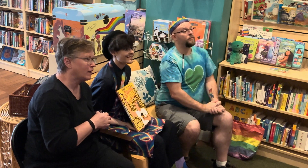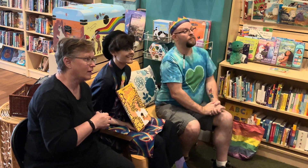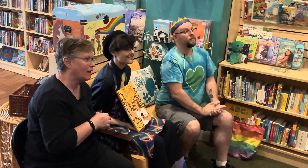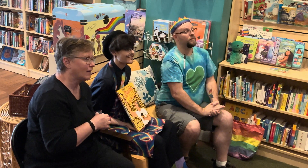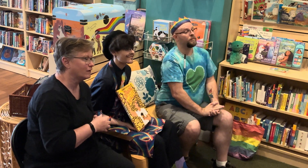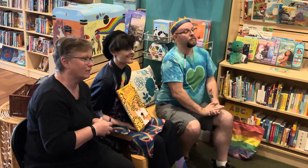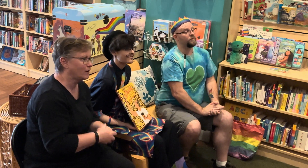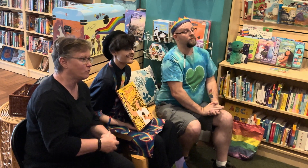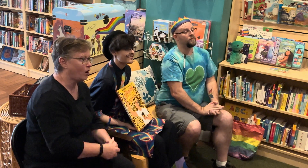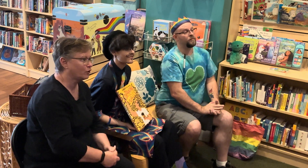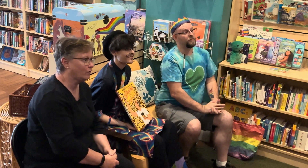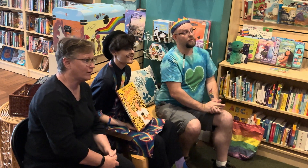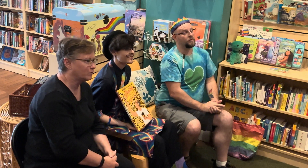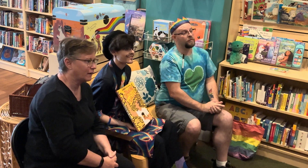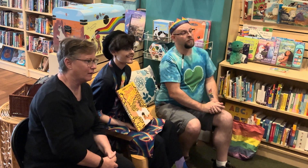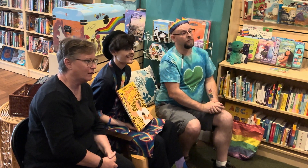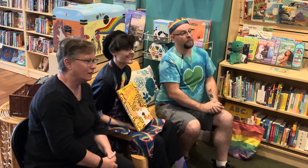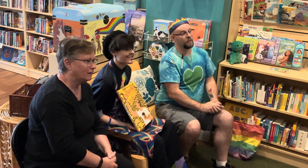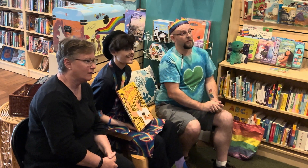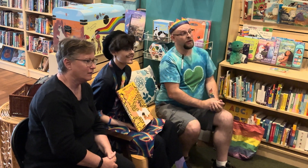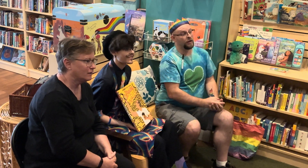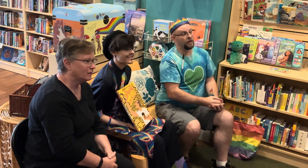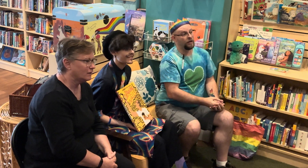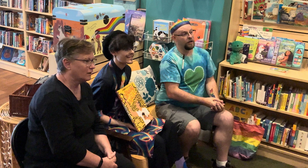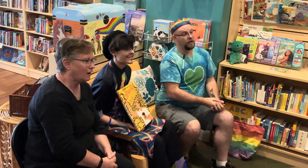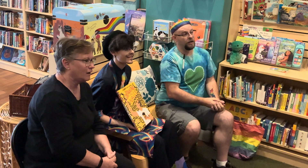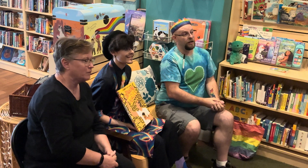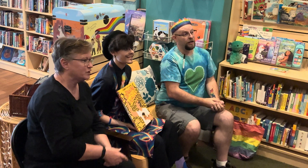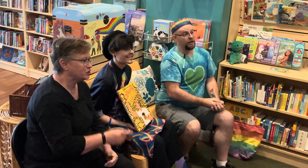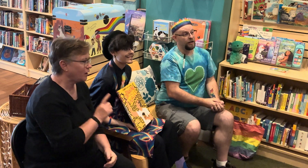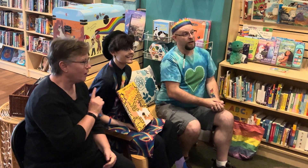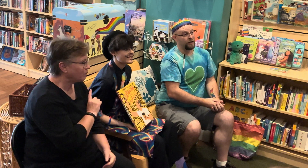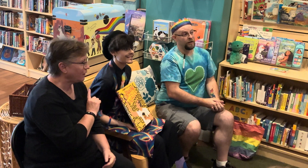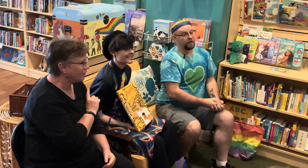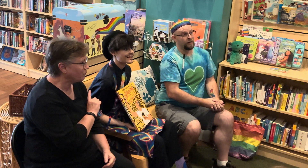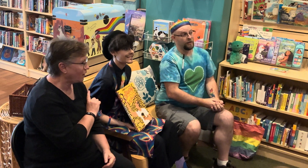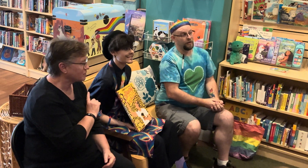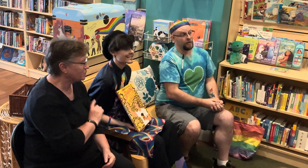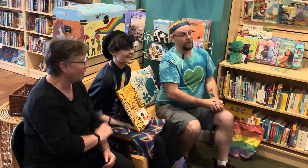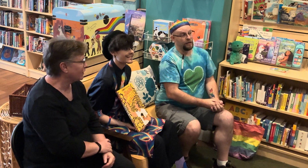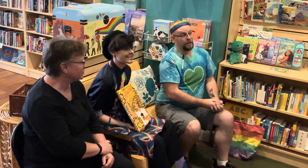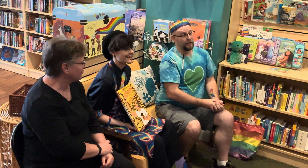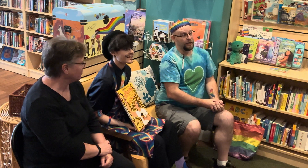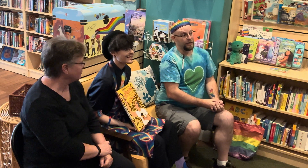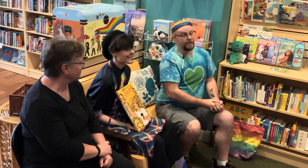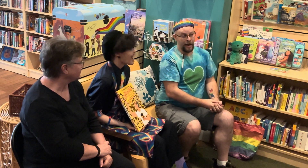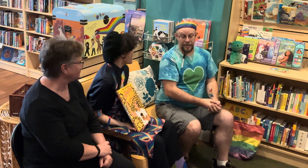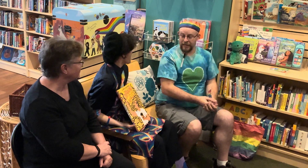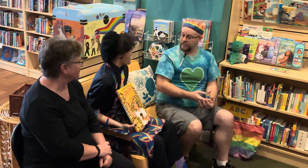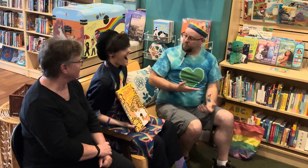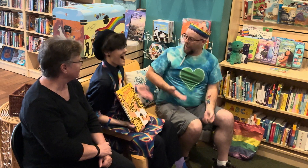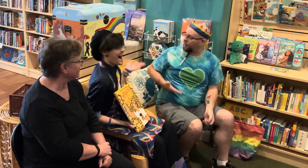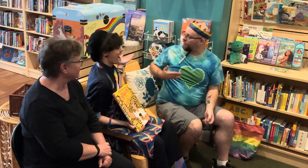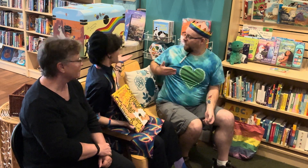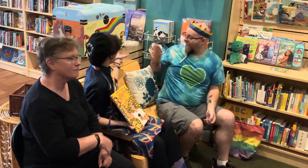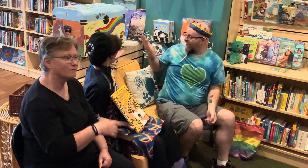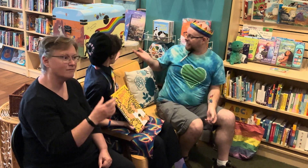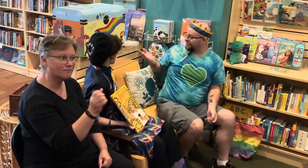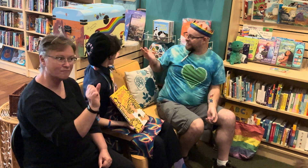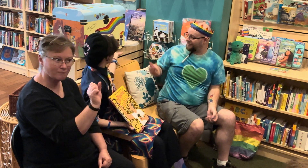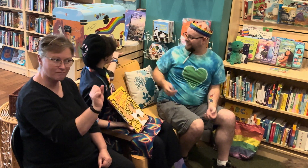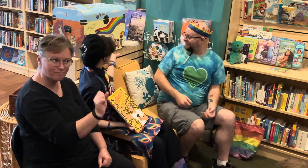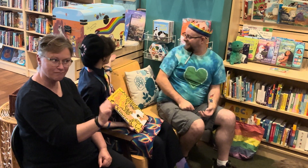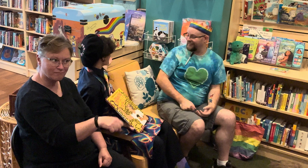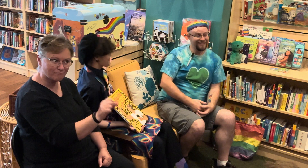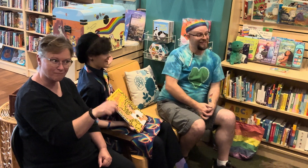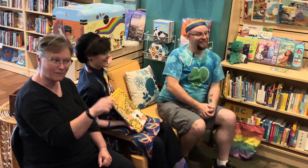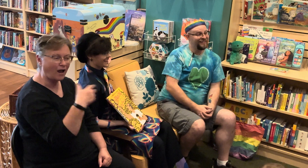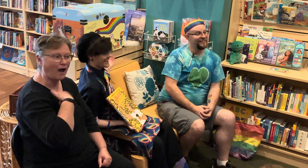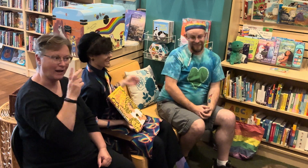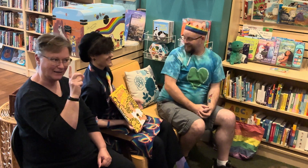me, and if I'm wrong correct me. Did you help paint the box behind you? AARON: Yes, as a matter of fact... KAI: I did help paint this.